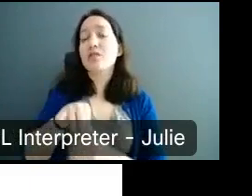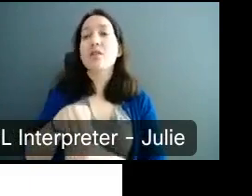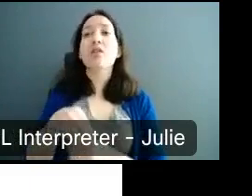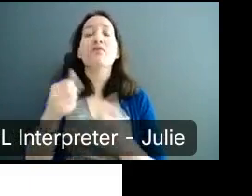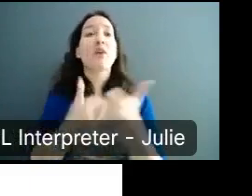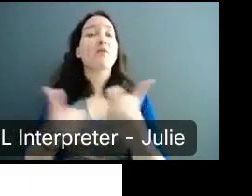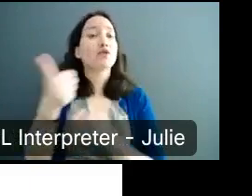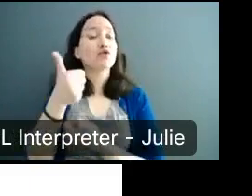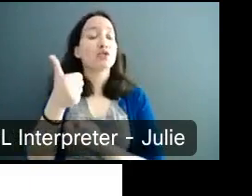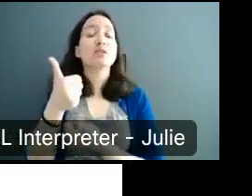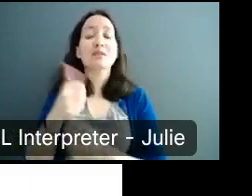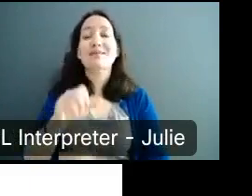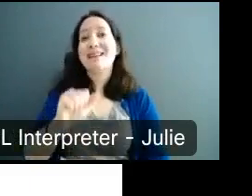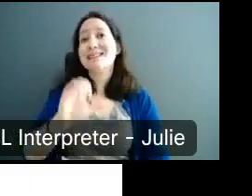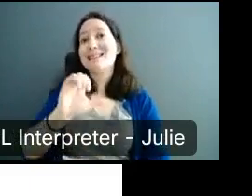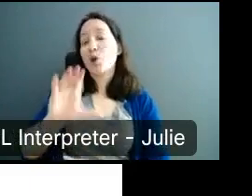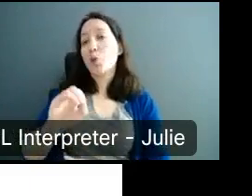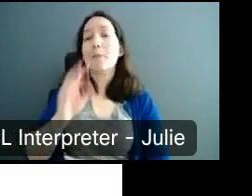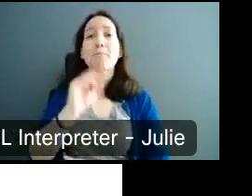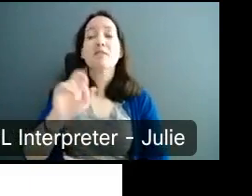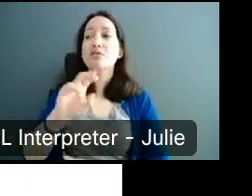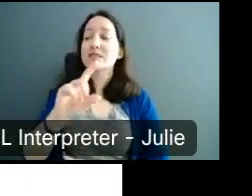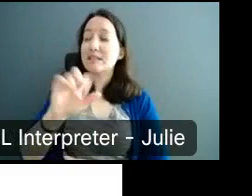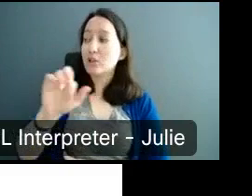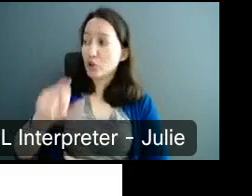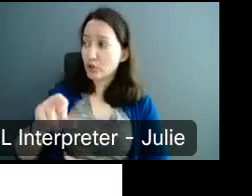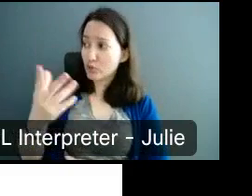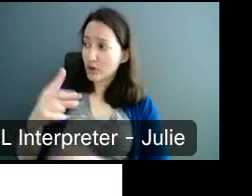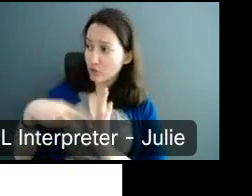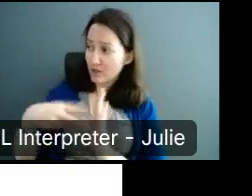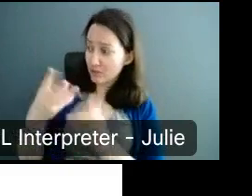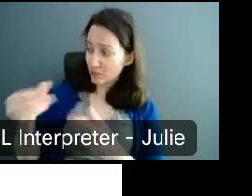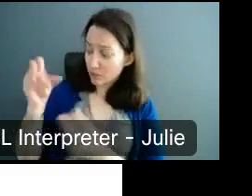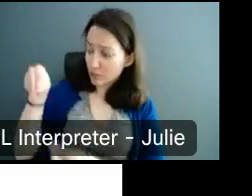Of the, uh, Mr please uh, you want to read the, the resolution absolutely. Thank you.